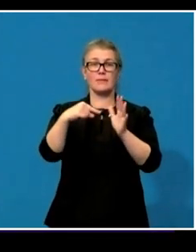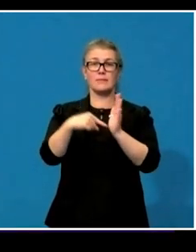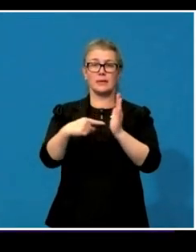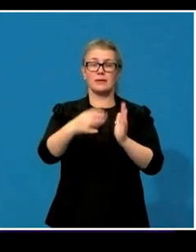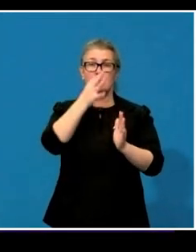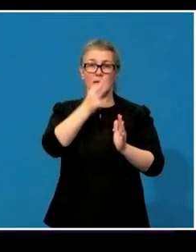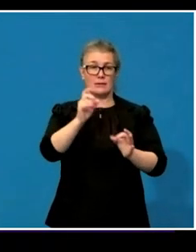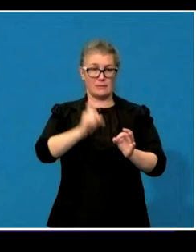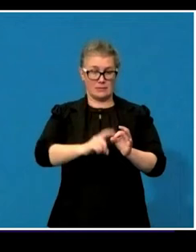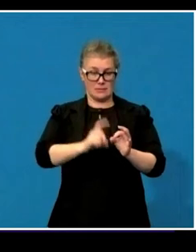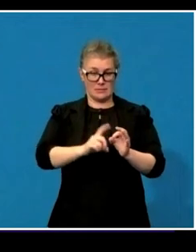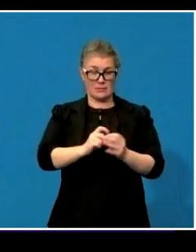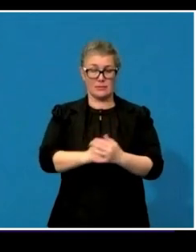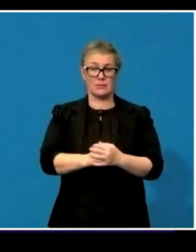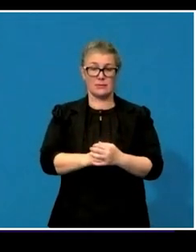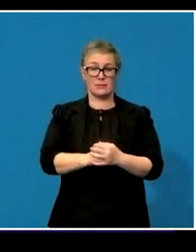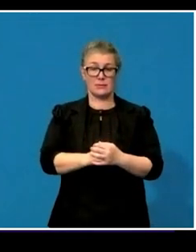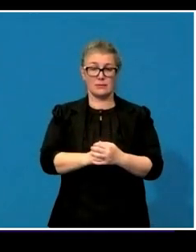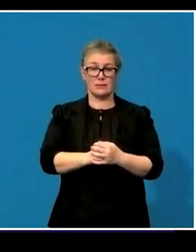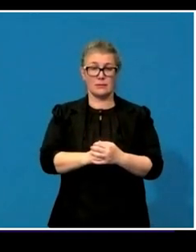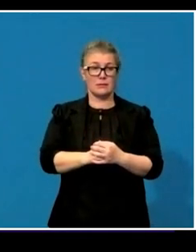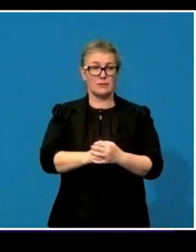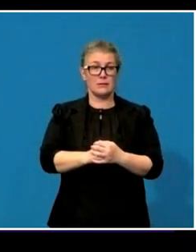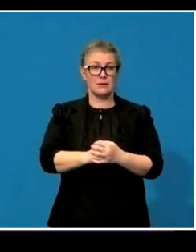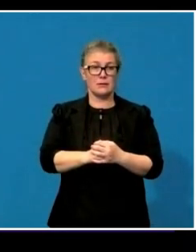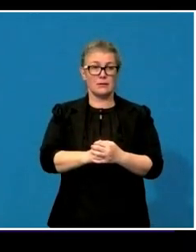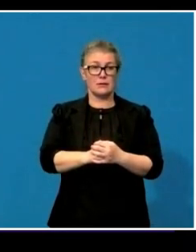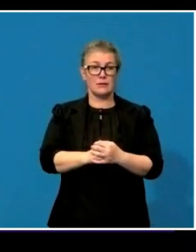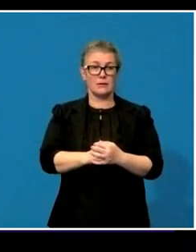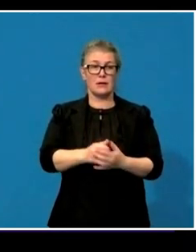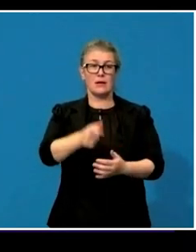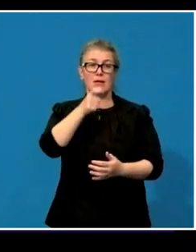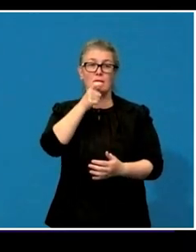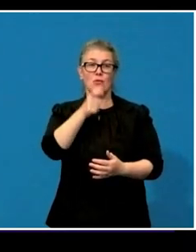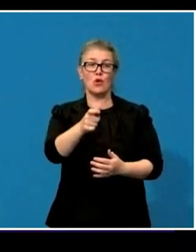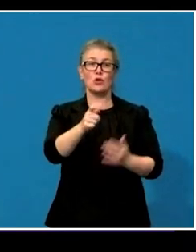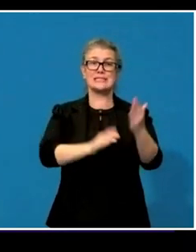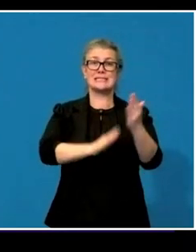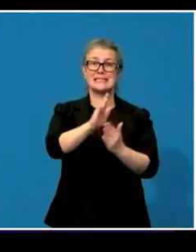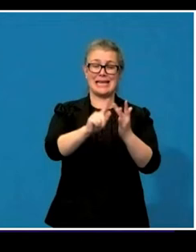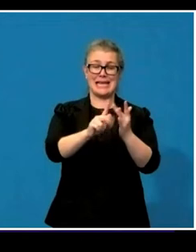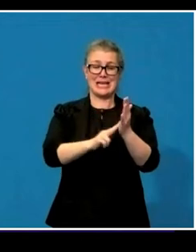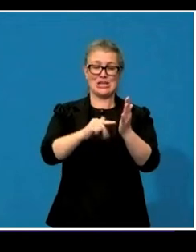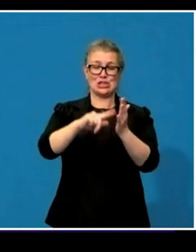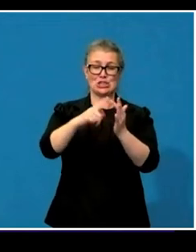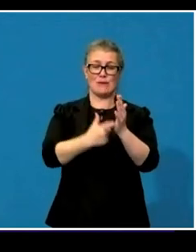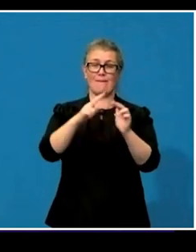For those people listening to this public hearing, is a simple definition it's one government mob talking to another government mob?